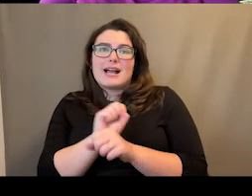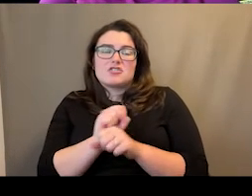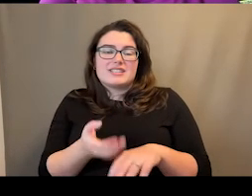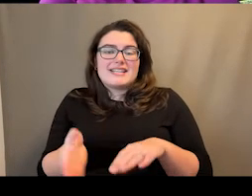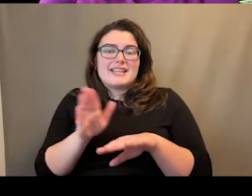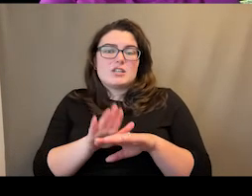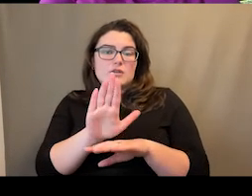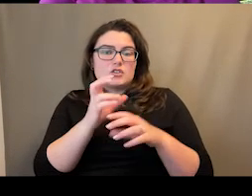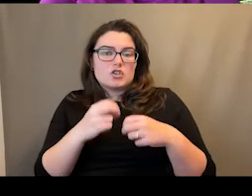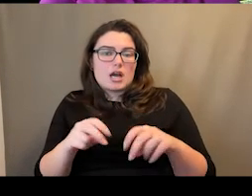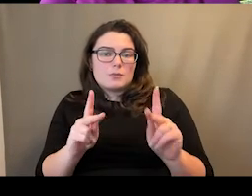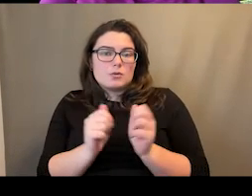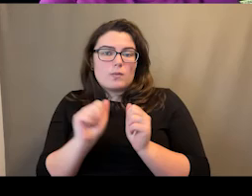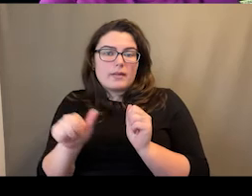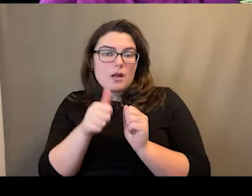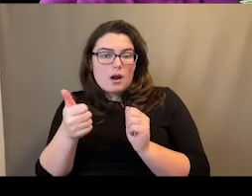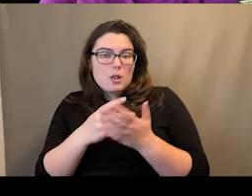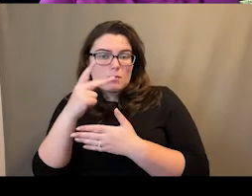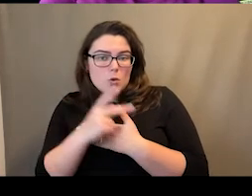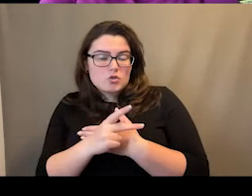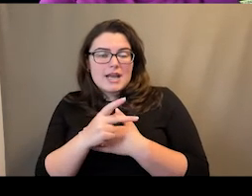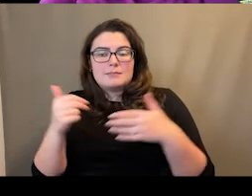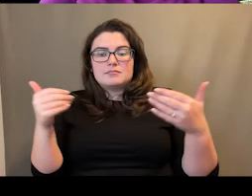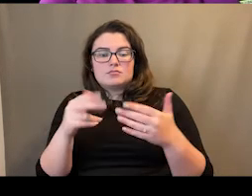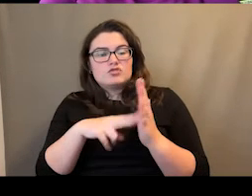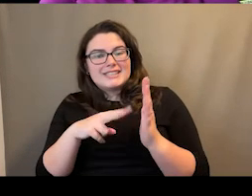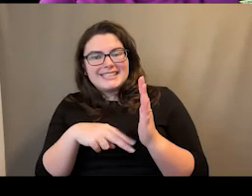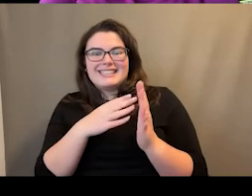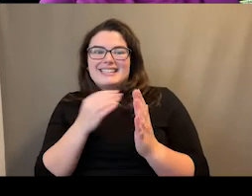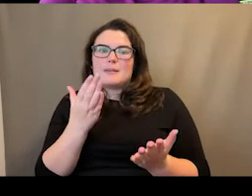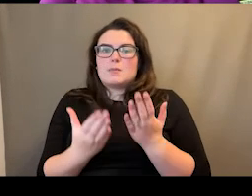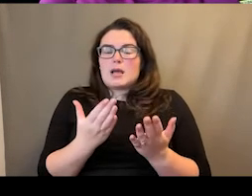with other programs reading and perhaps deciding that they want to